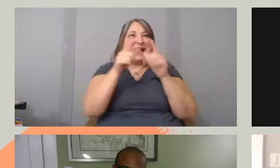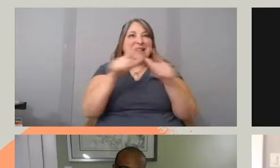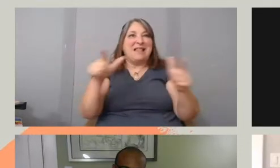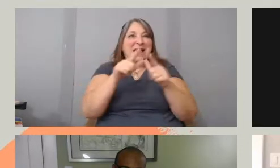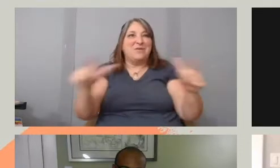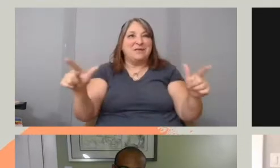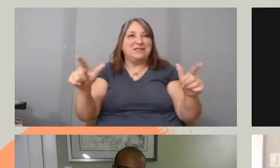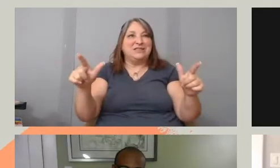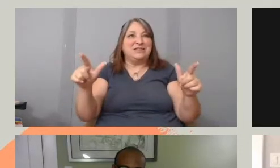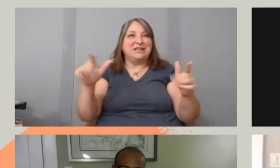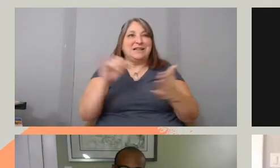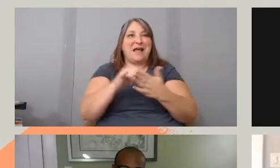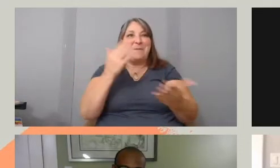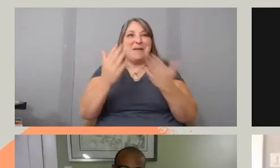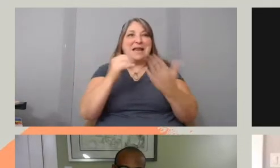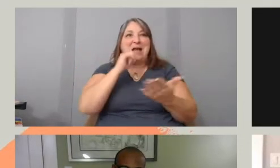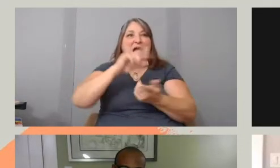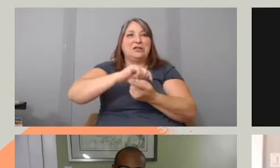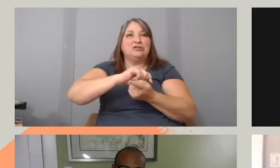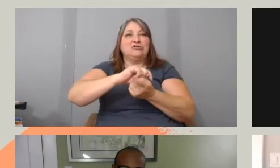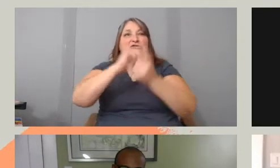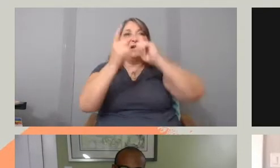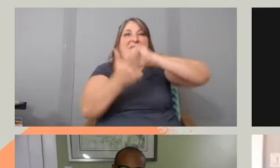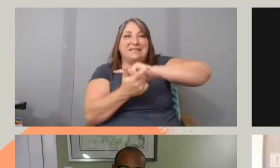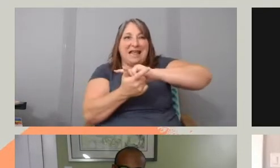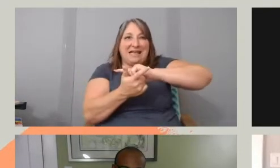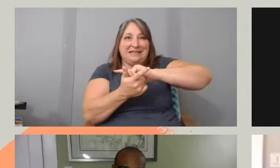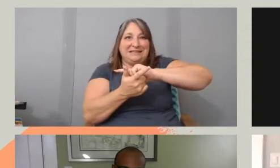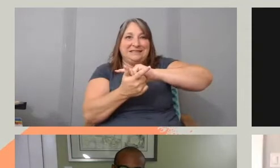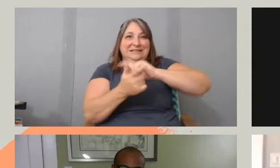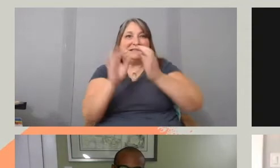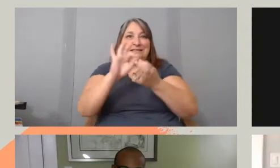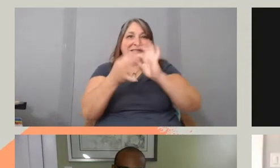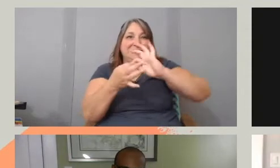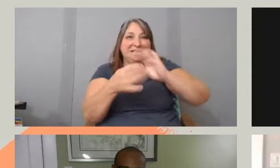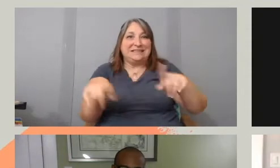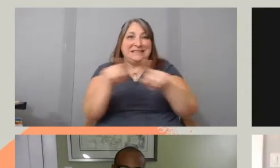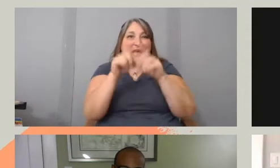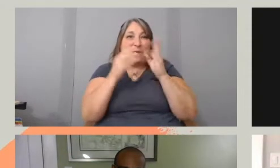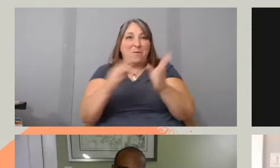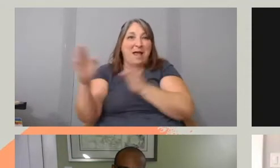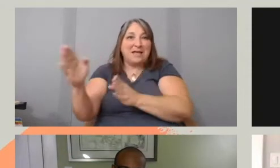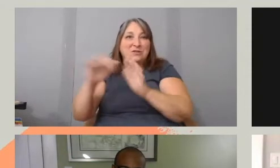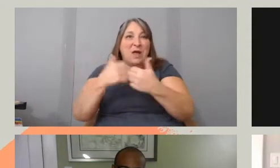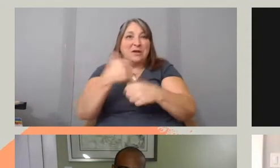that may not necessarily translate the same way, right? So how do you make sure that you're also doing this,